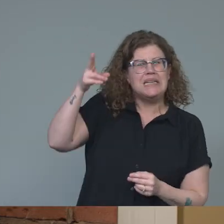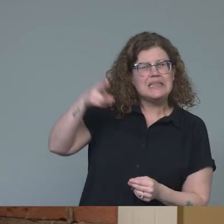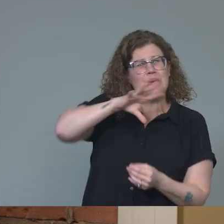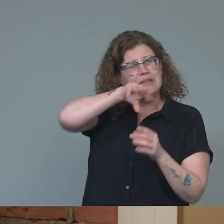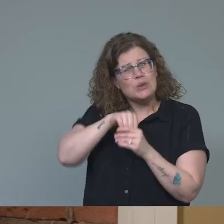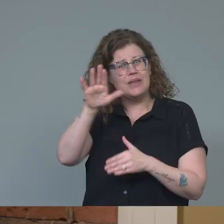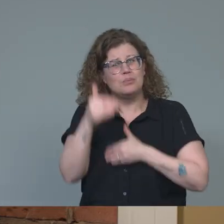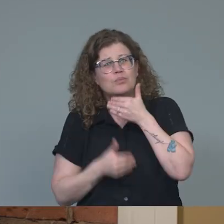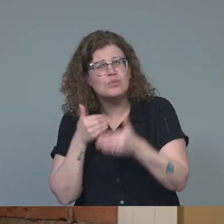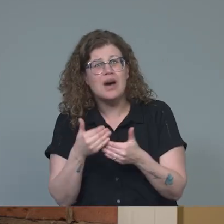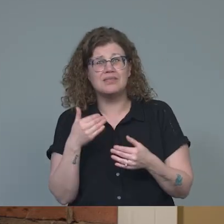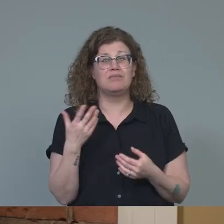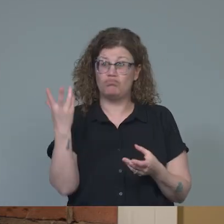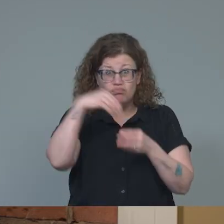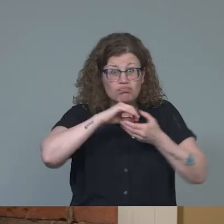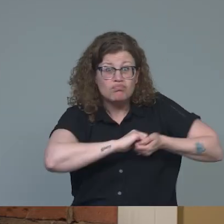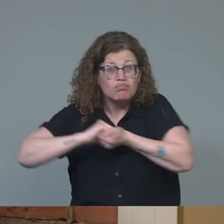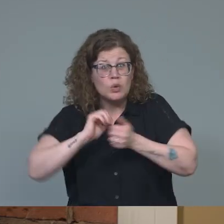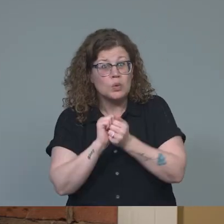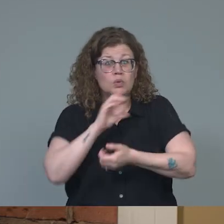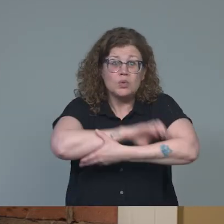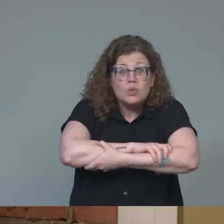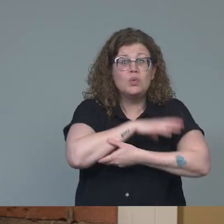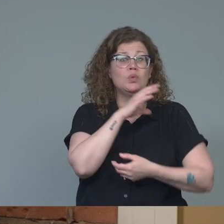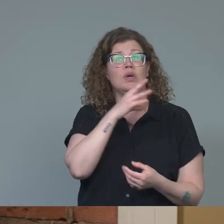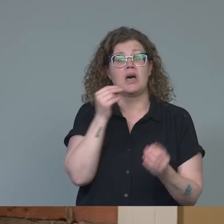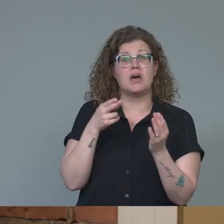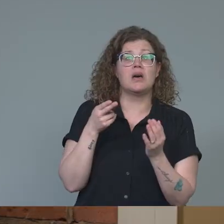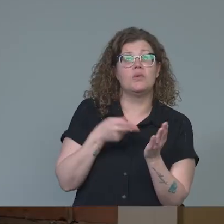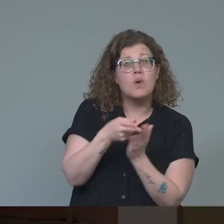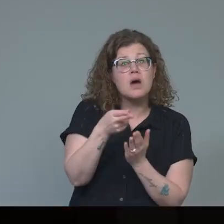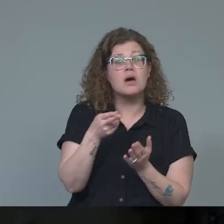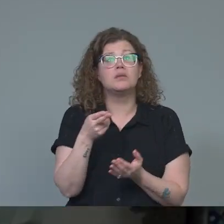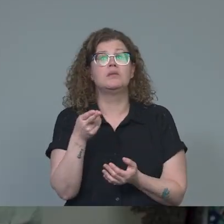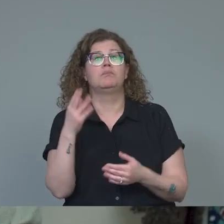ensuring that all of our considerations are also inclusive to the Indigenous community.